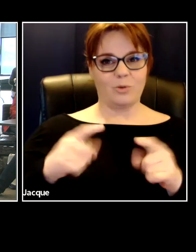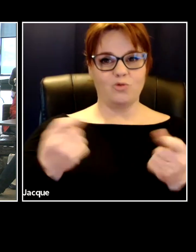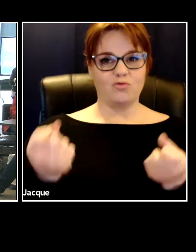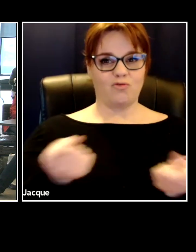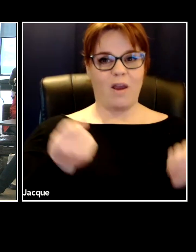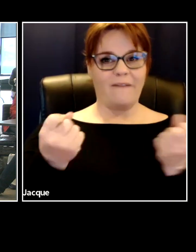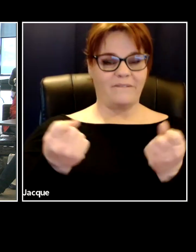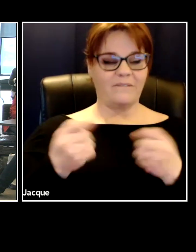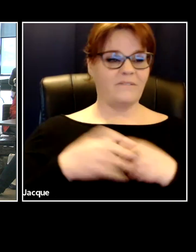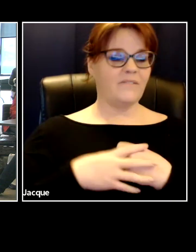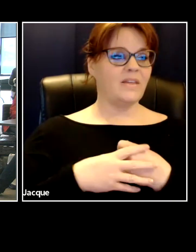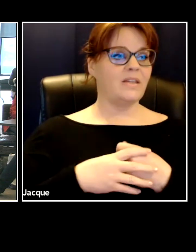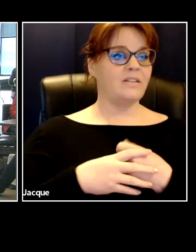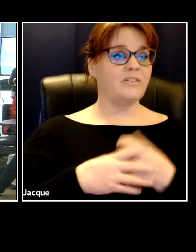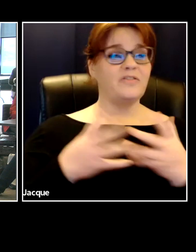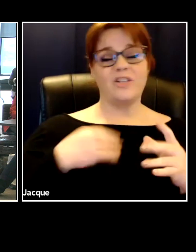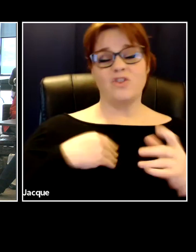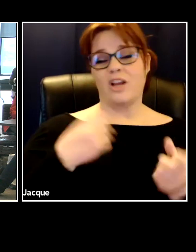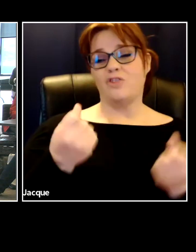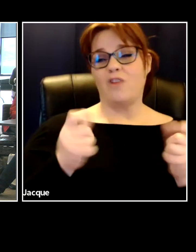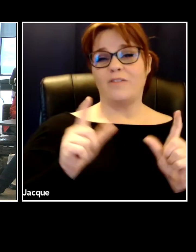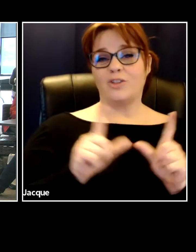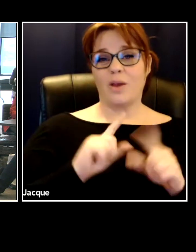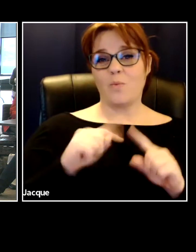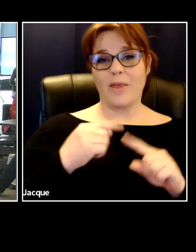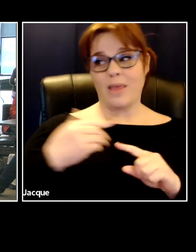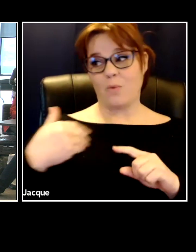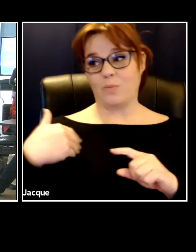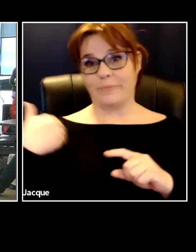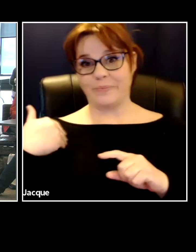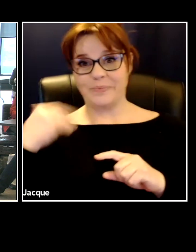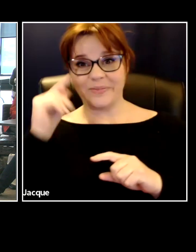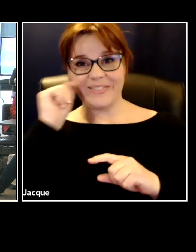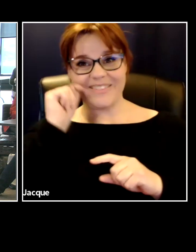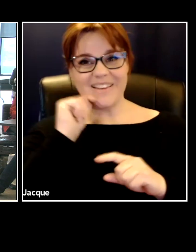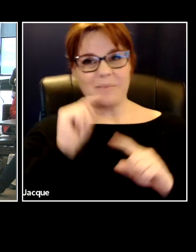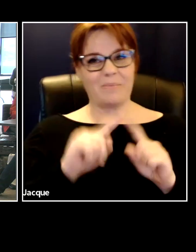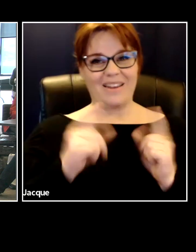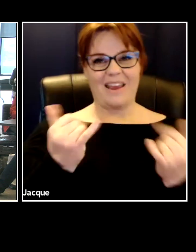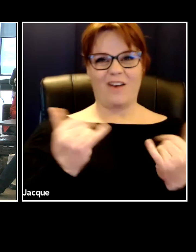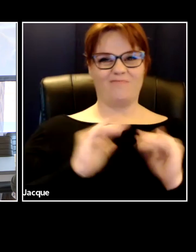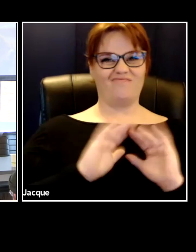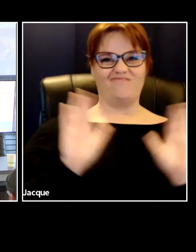know they had a driver's license when they were a teenager but are not interested in it now. Yeah.